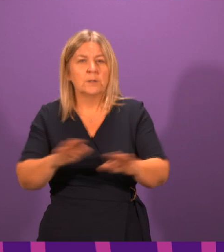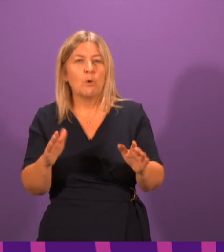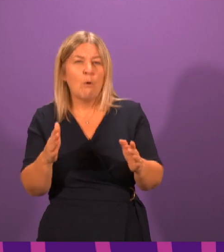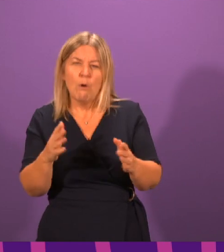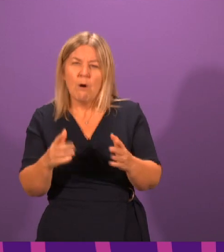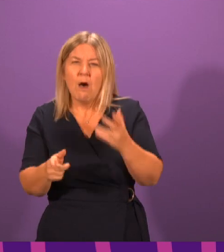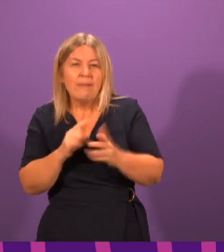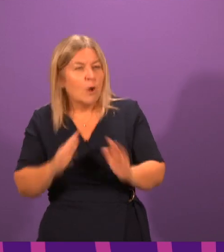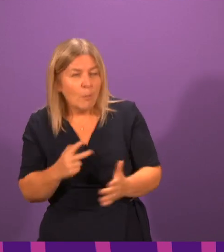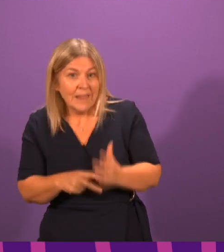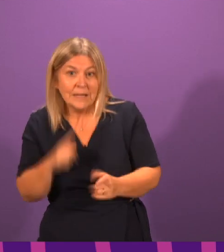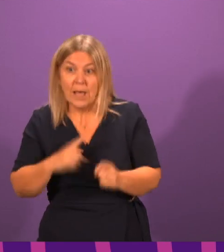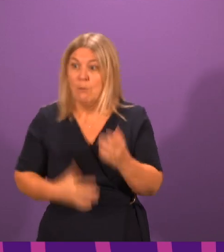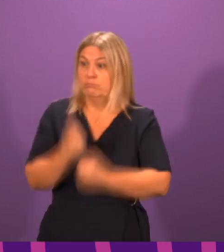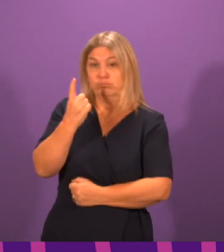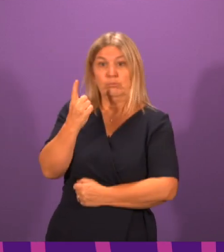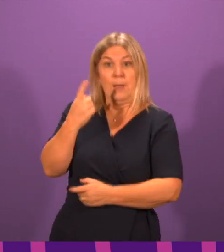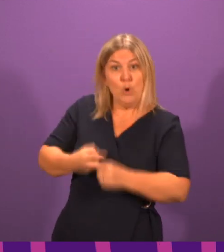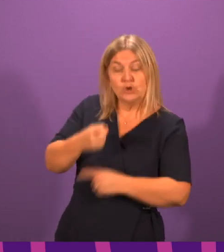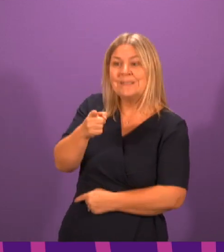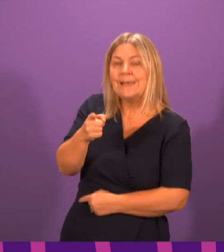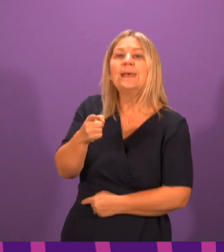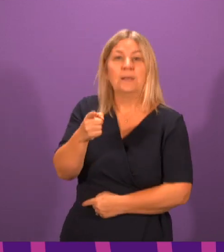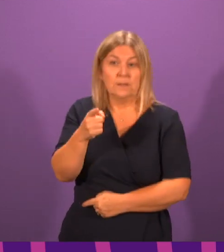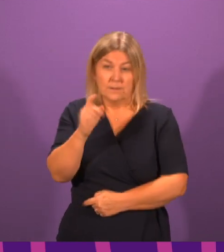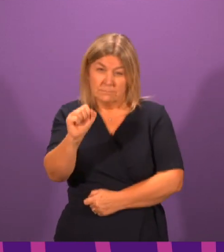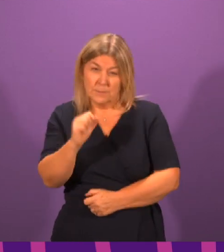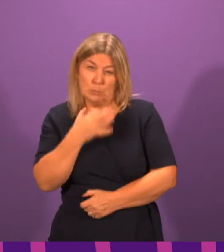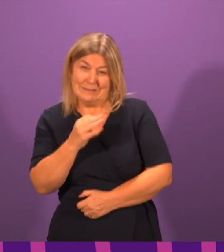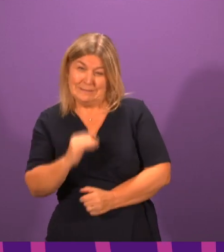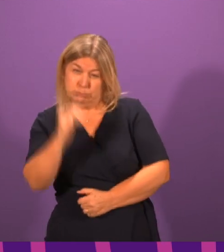based on clinical need and those with the greatest need are treated first.